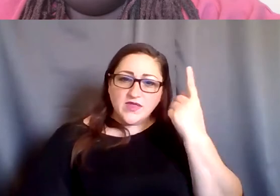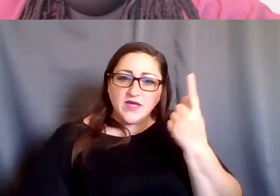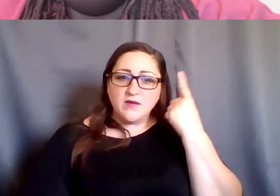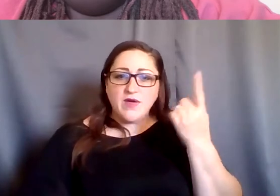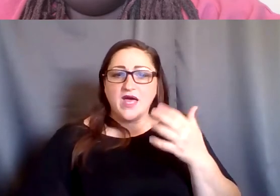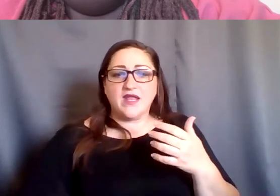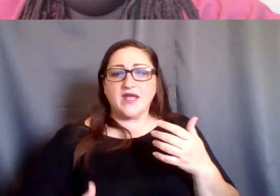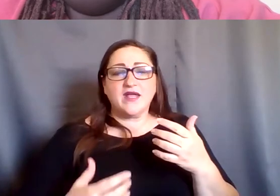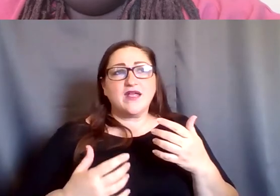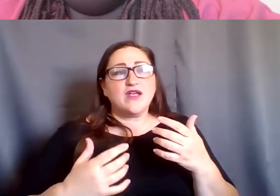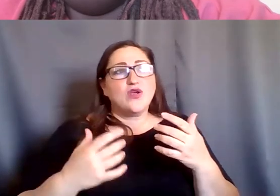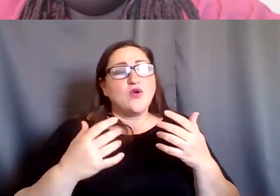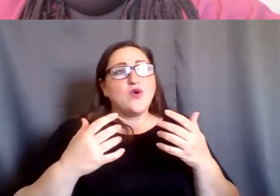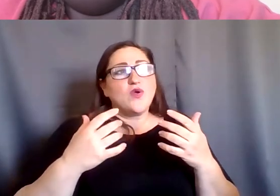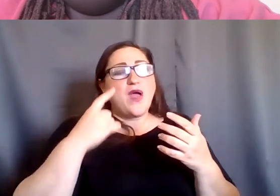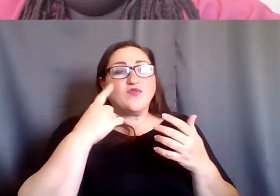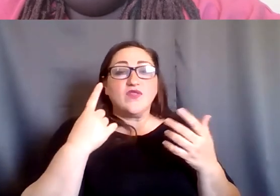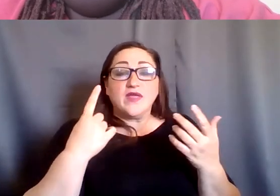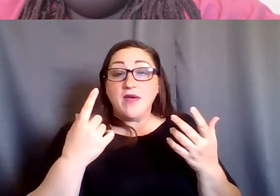Or poll workers change. New people have to be trained.